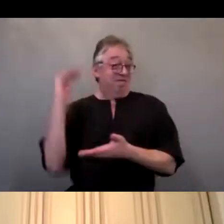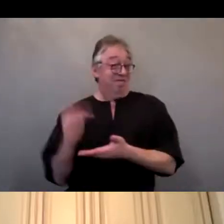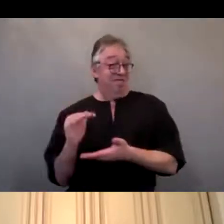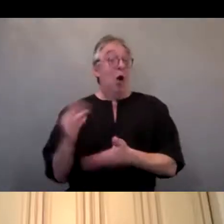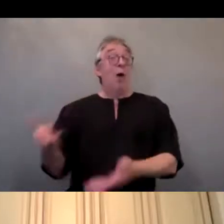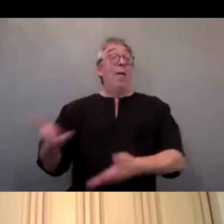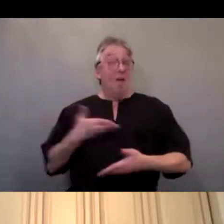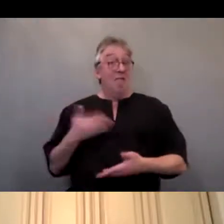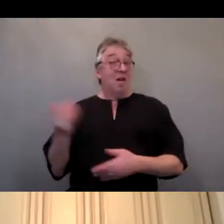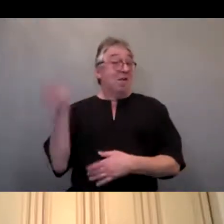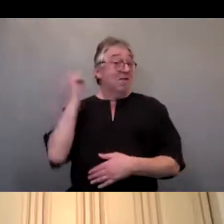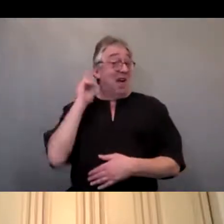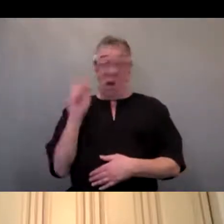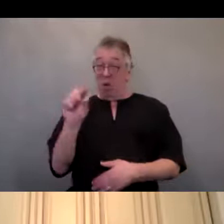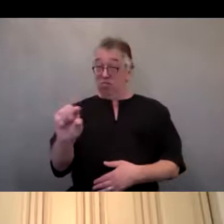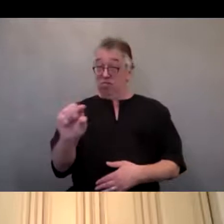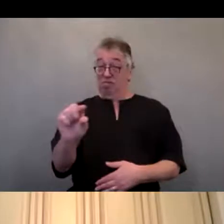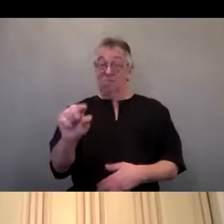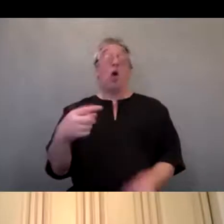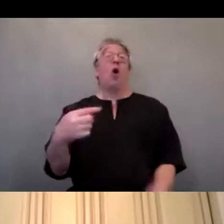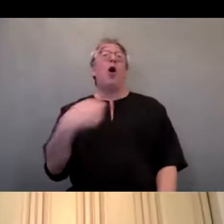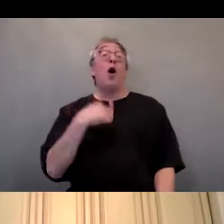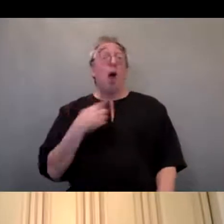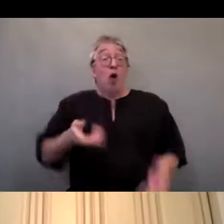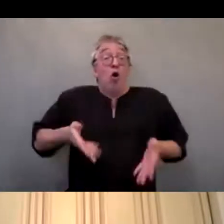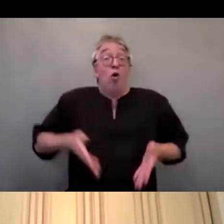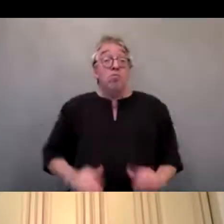because the numbers are so low, as you heard from our first presentation.